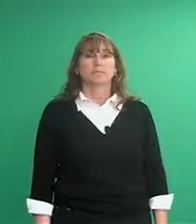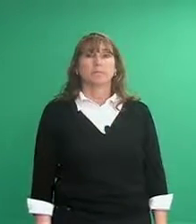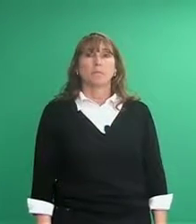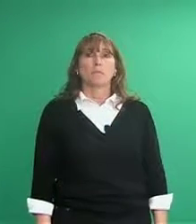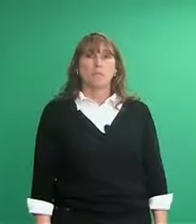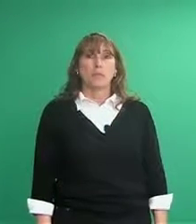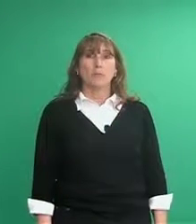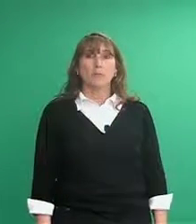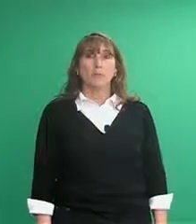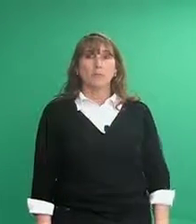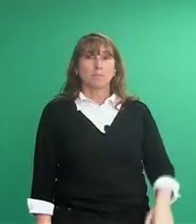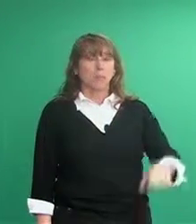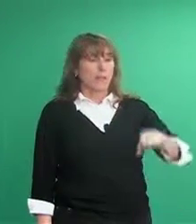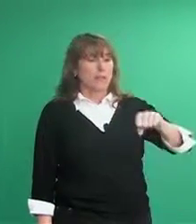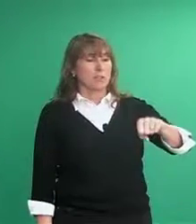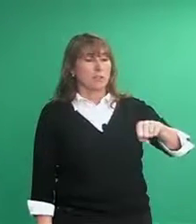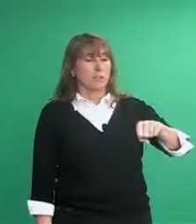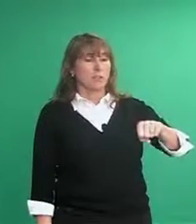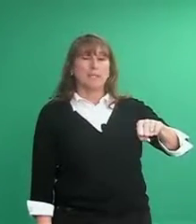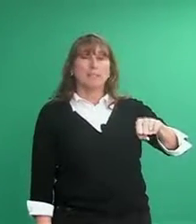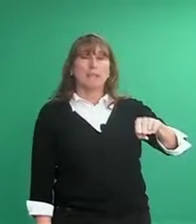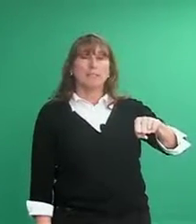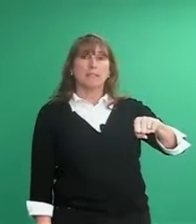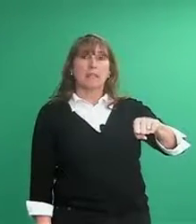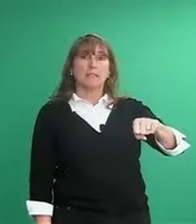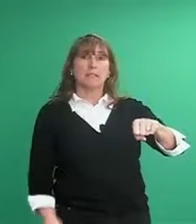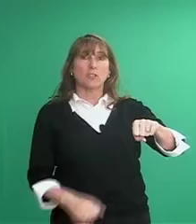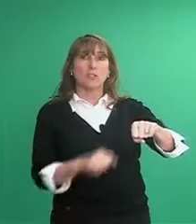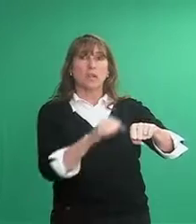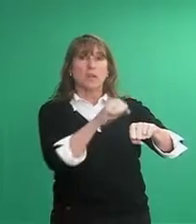mountain start with your base hand in the S handshape